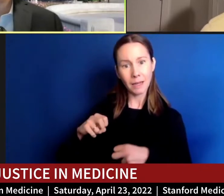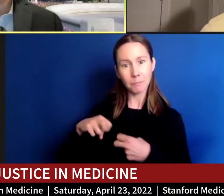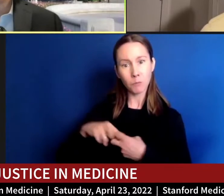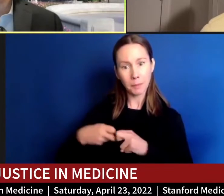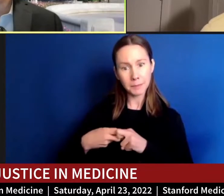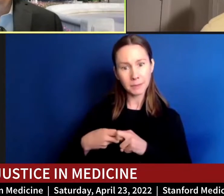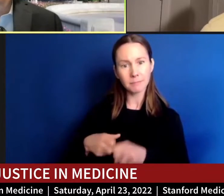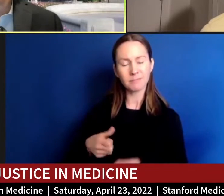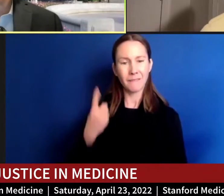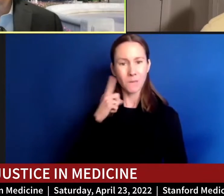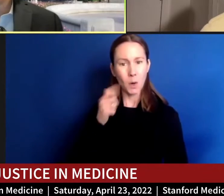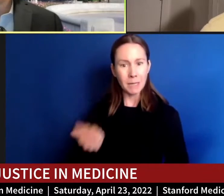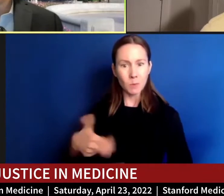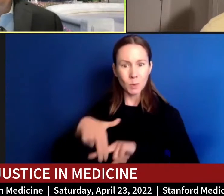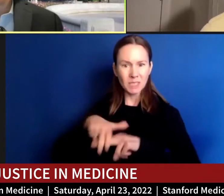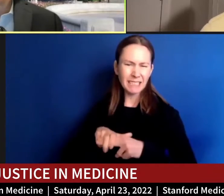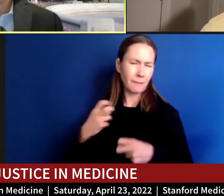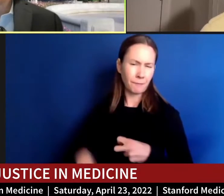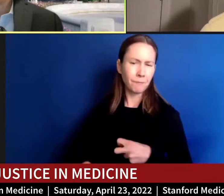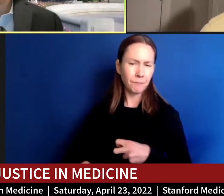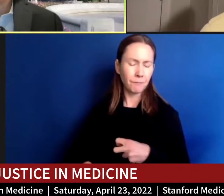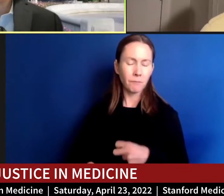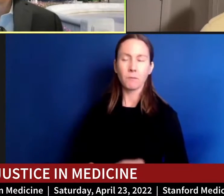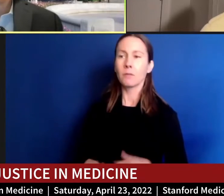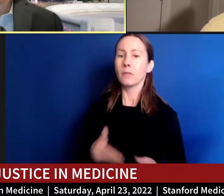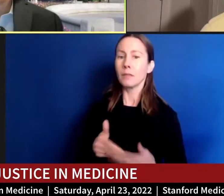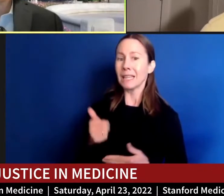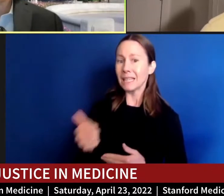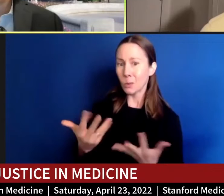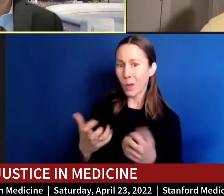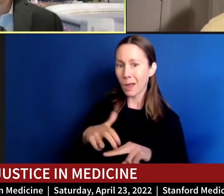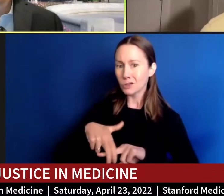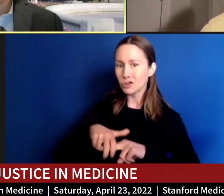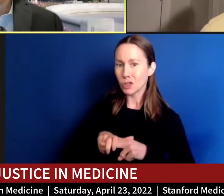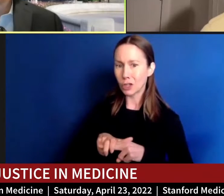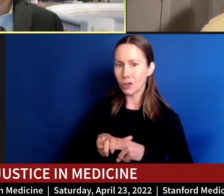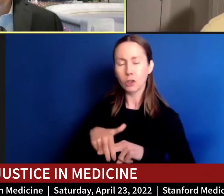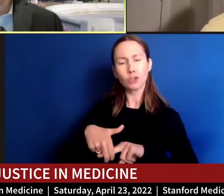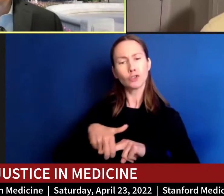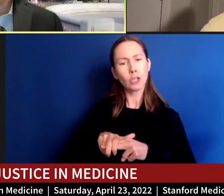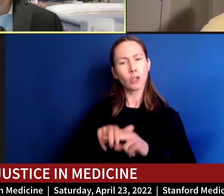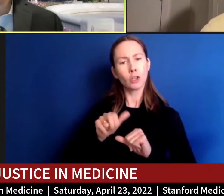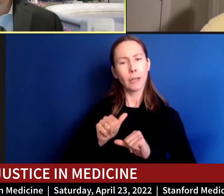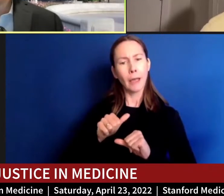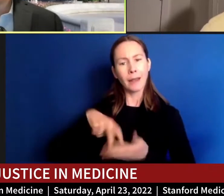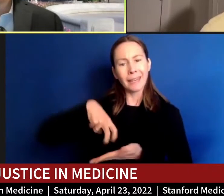for him to sit down. And he wanted a chair that you could sit on your knees, you know,